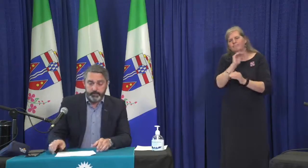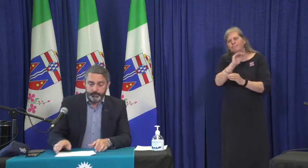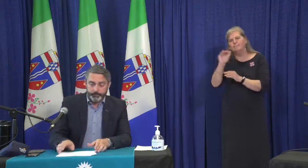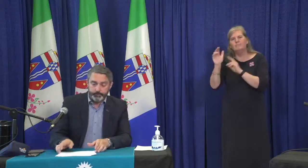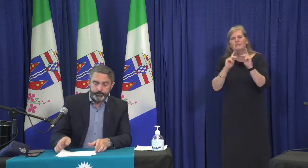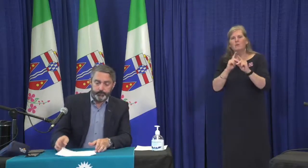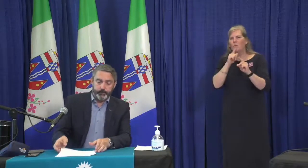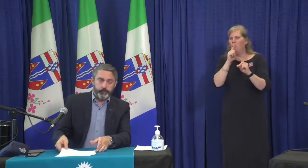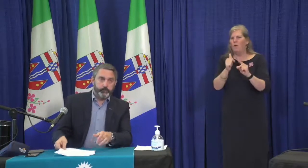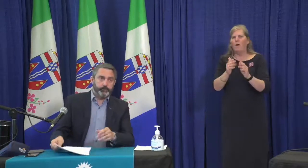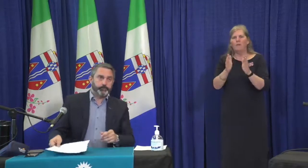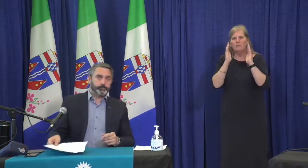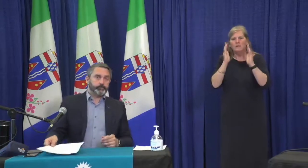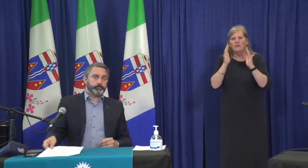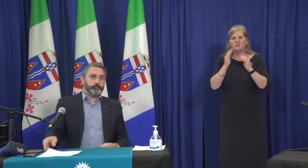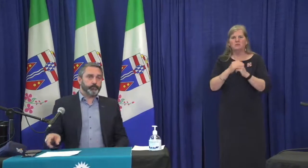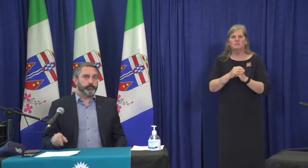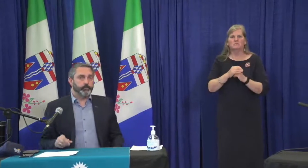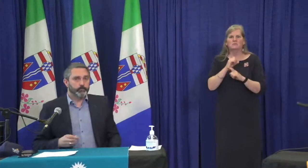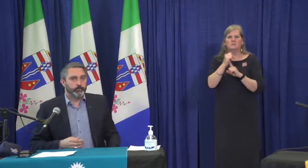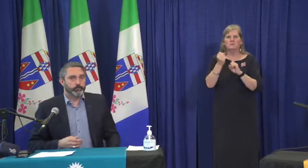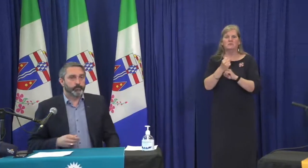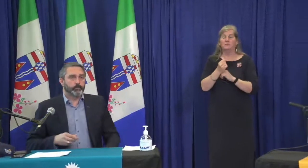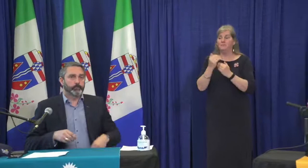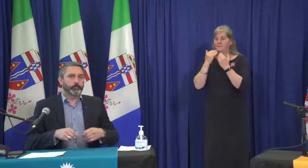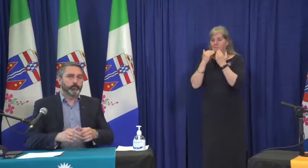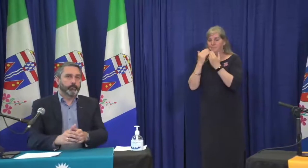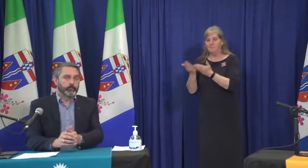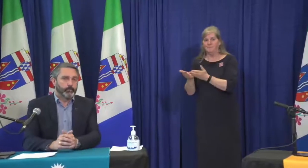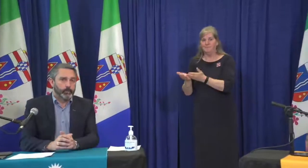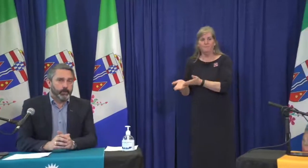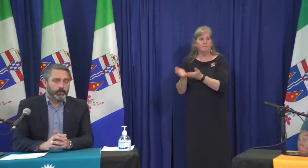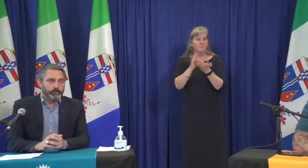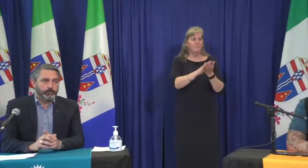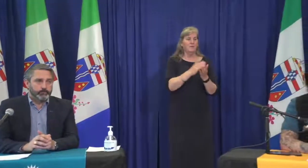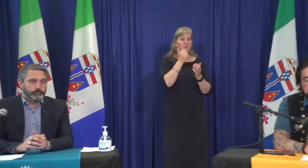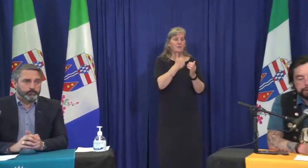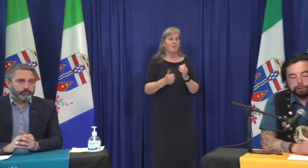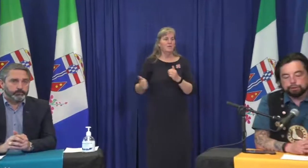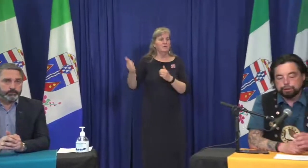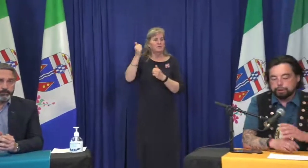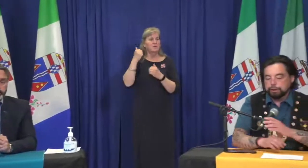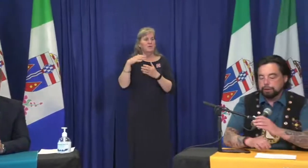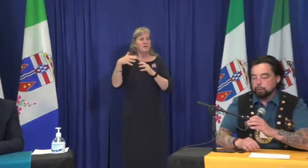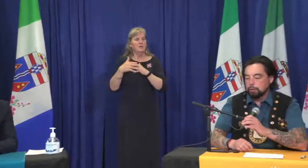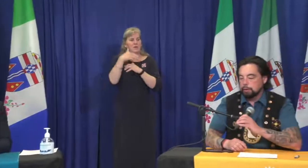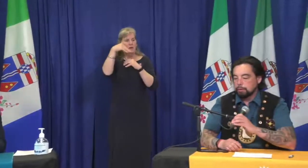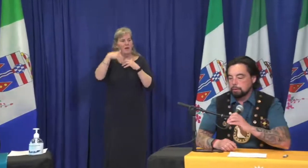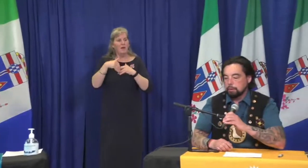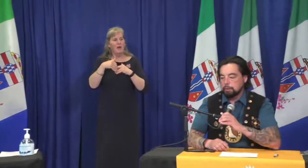those who are not listening. Pat: Thank you. Grand Chief Ed John's and?